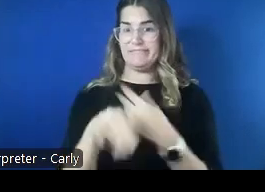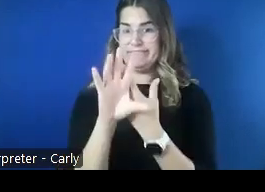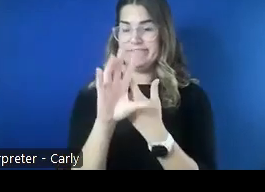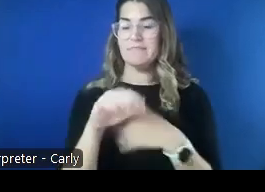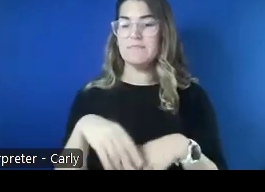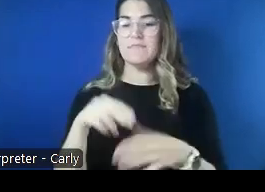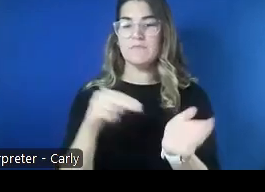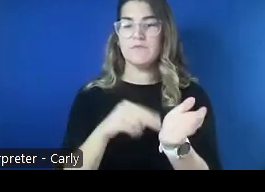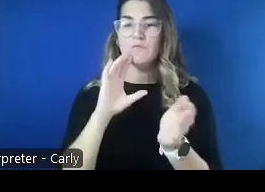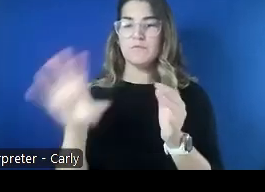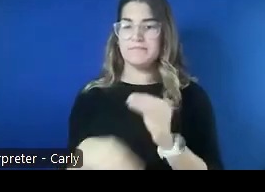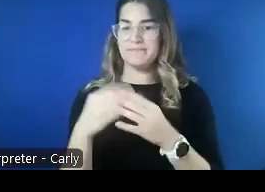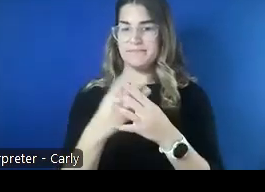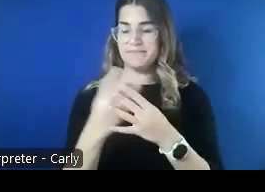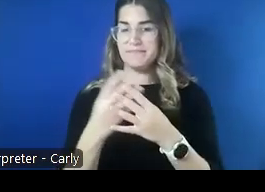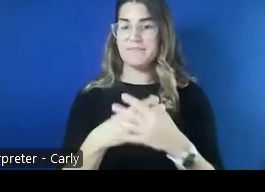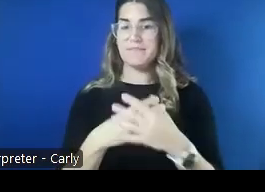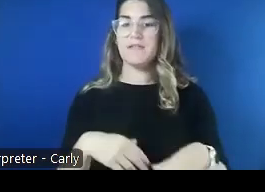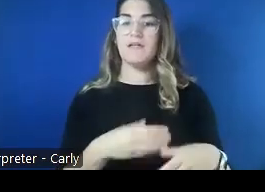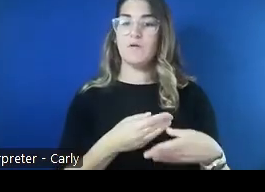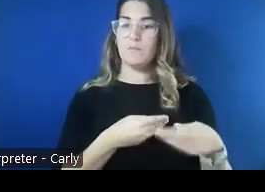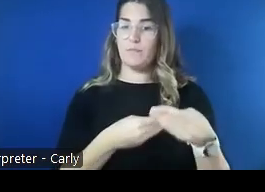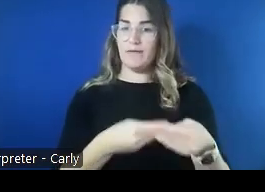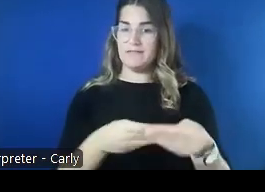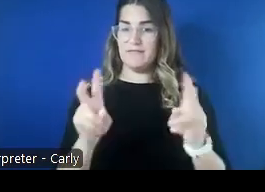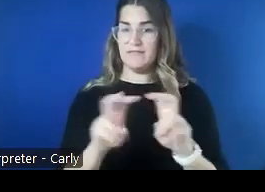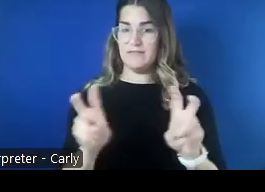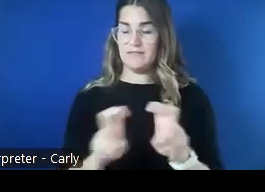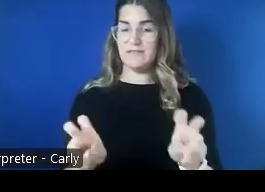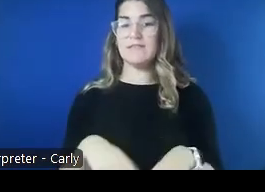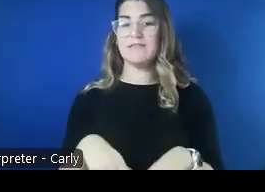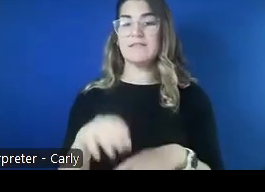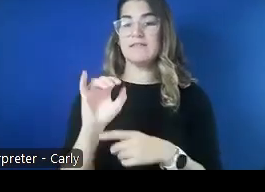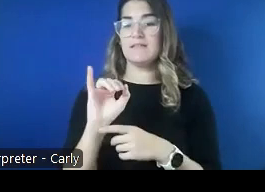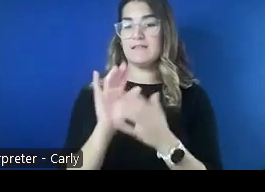so that includes a breastfeeding assessment an intimate partner violence assessment uh